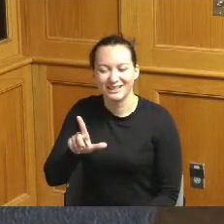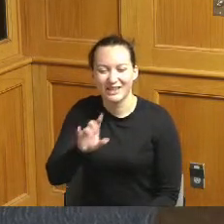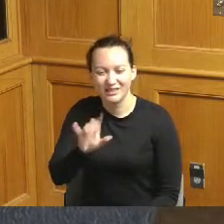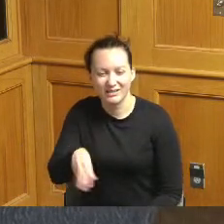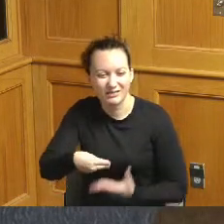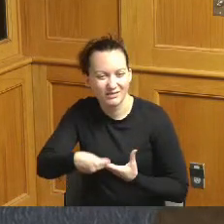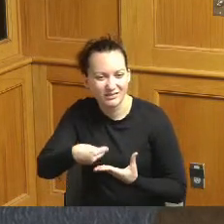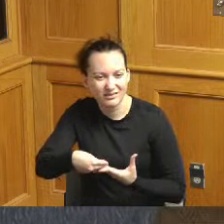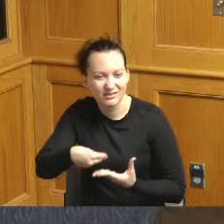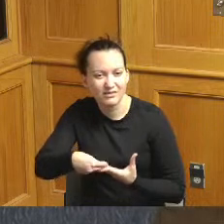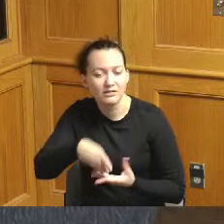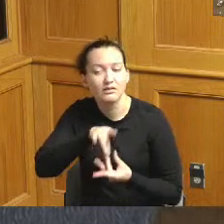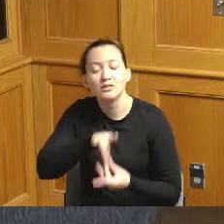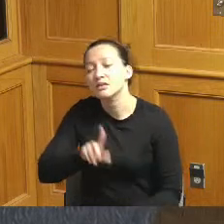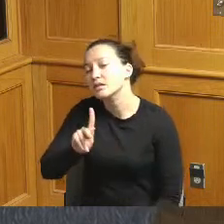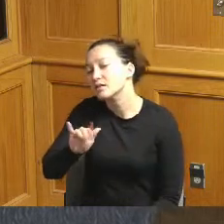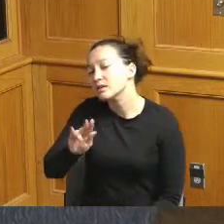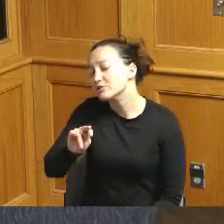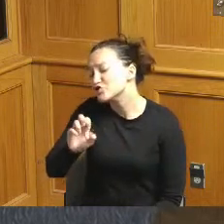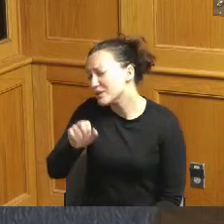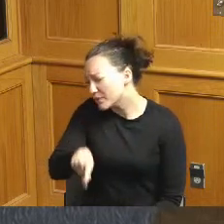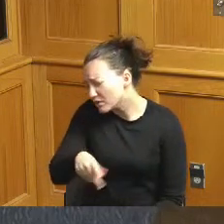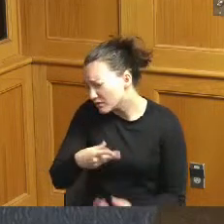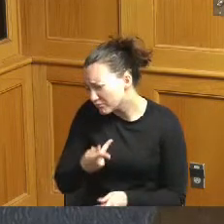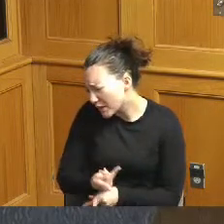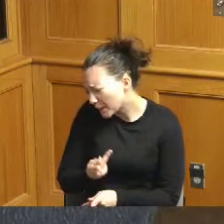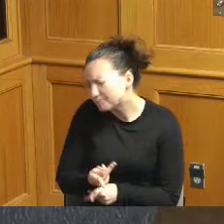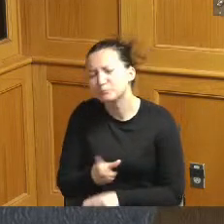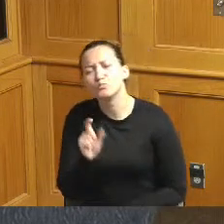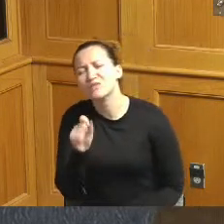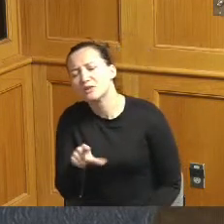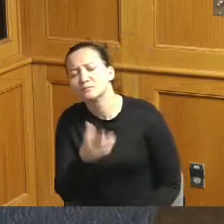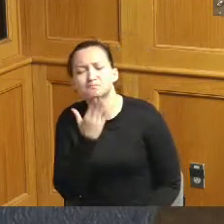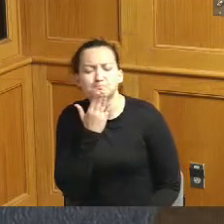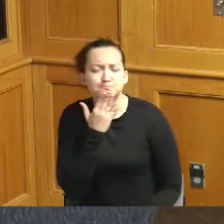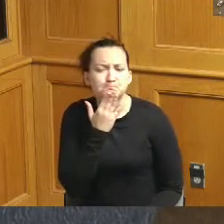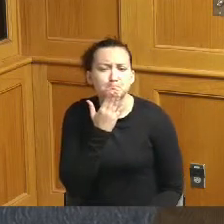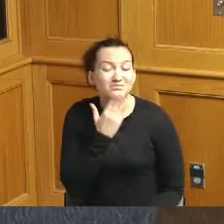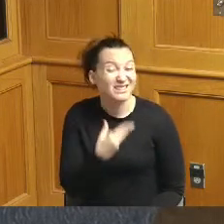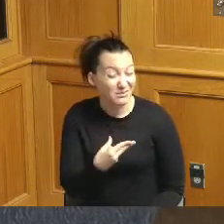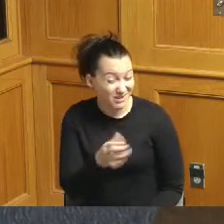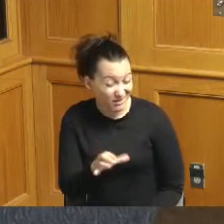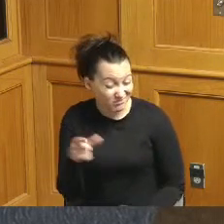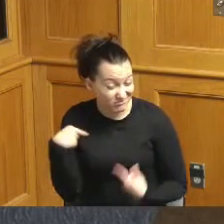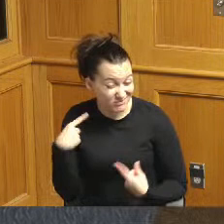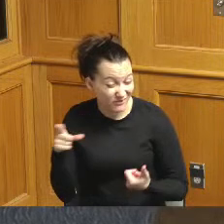particularly kinship care and ask you so I know that Hamilton County was the first in the state